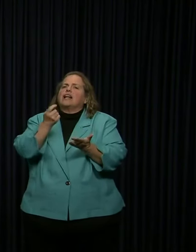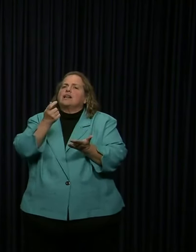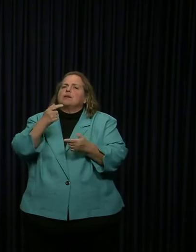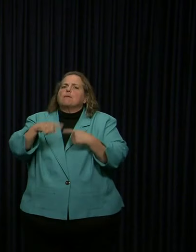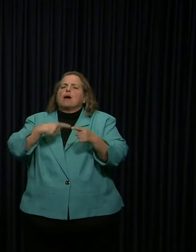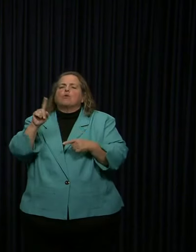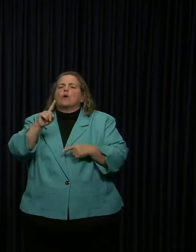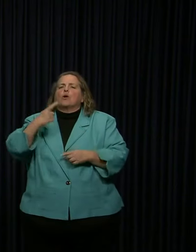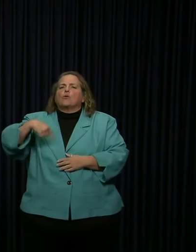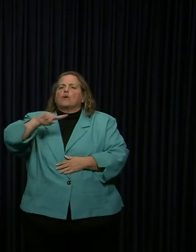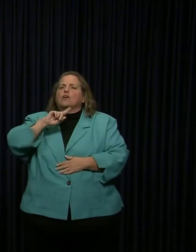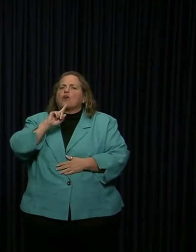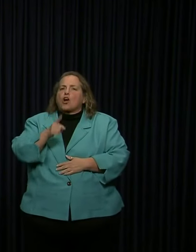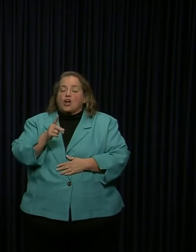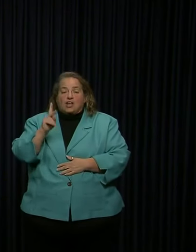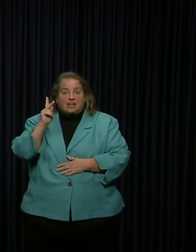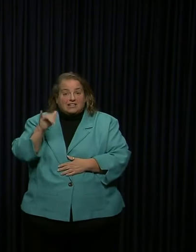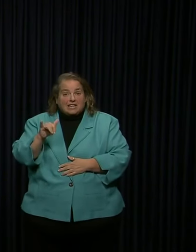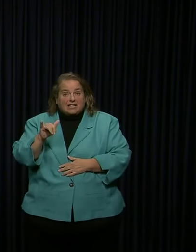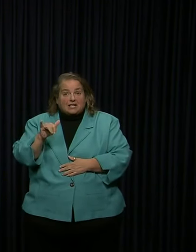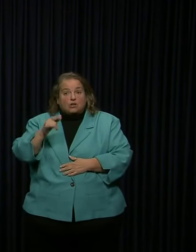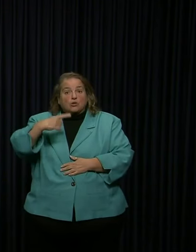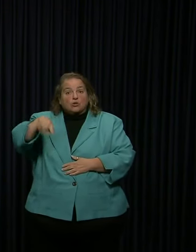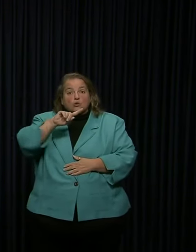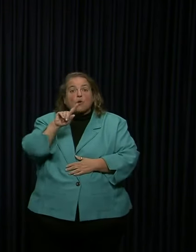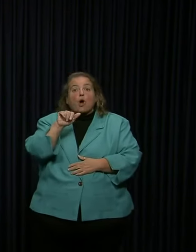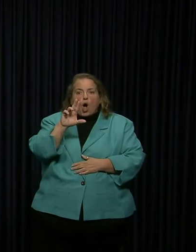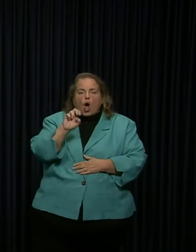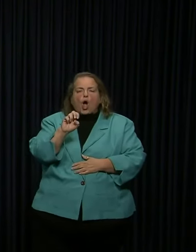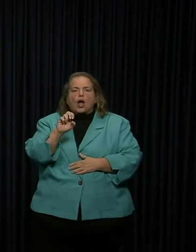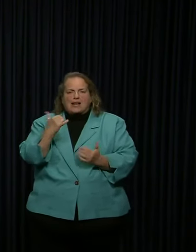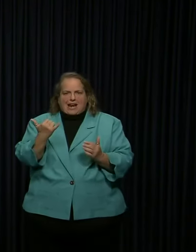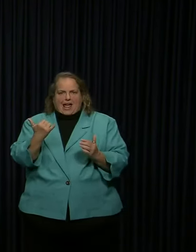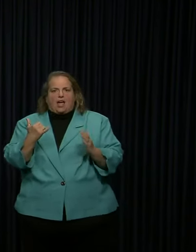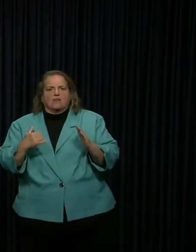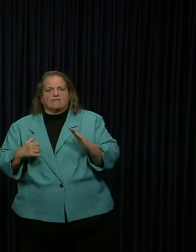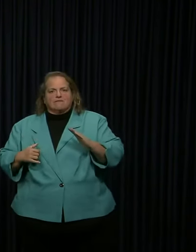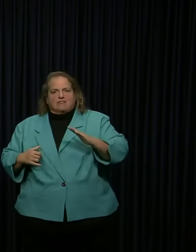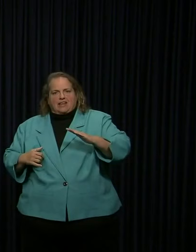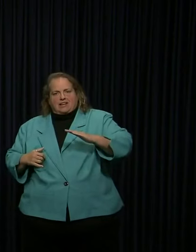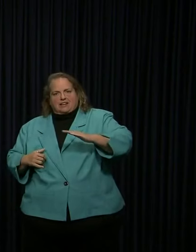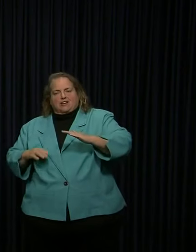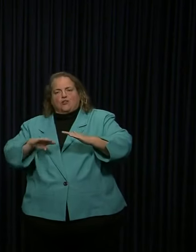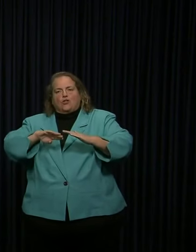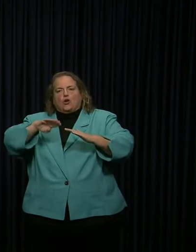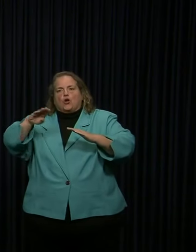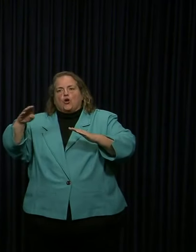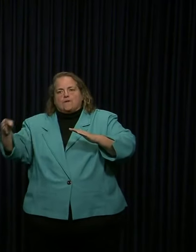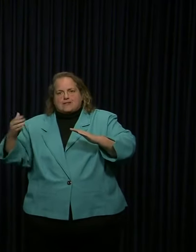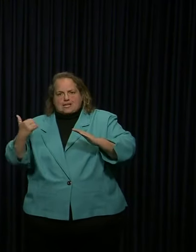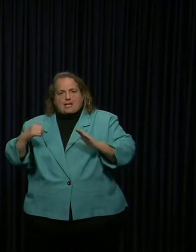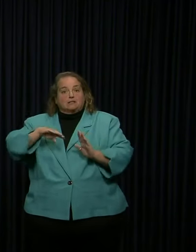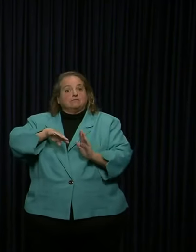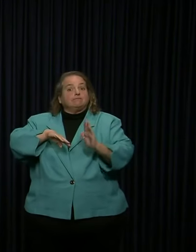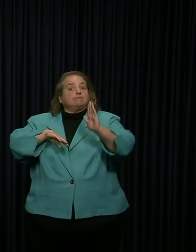FROM NOW. WE WILL BE IN BETTER SHAPE THAN OTHERS. THIS IS SOMETHING THAT WE CAN TAKE PRIDE IN, AND THIS IS